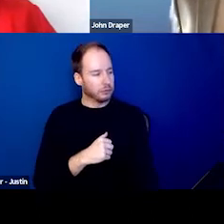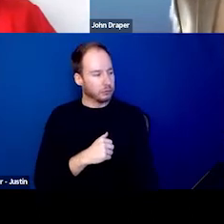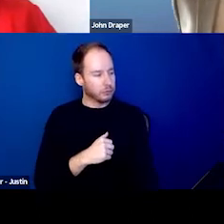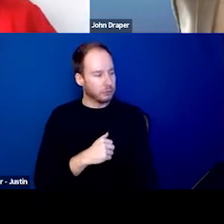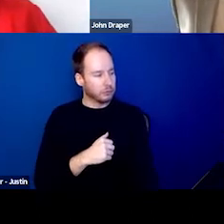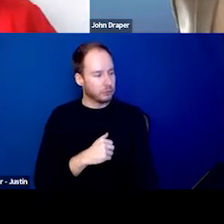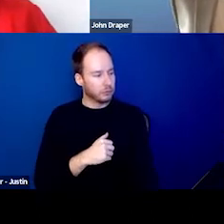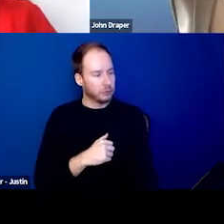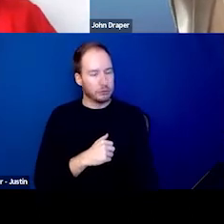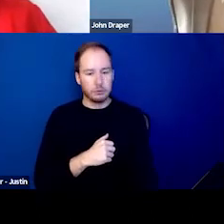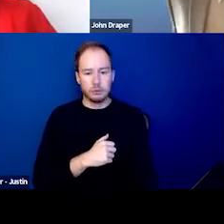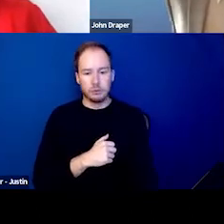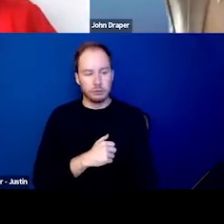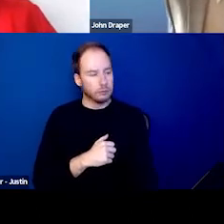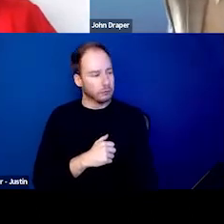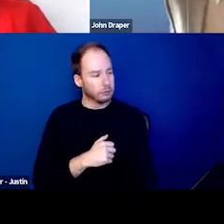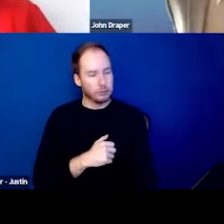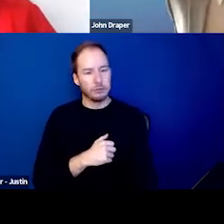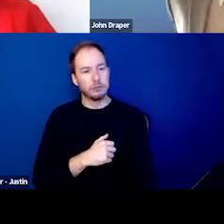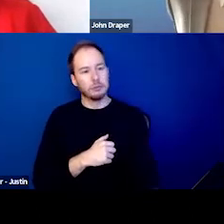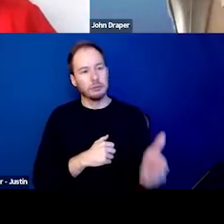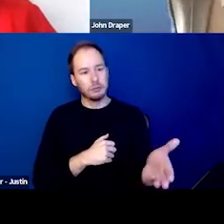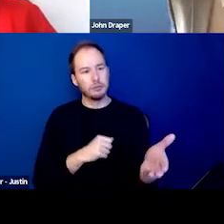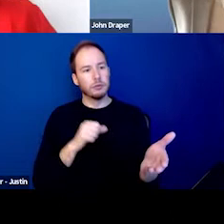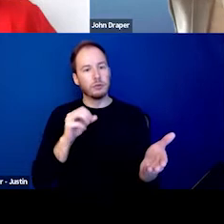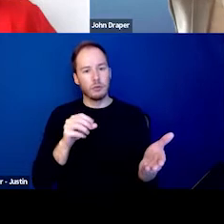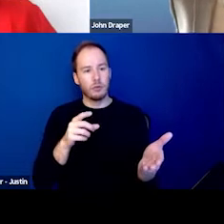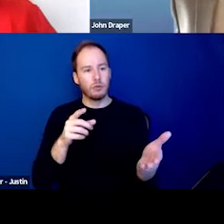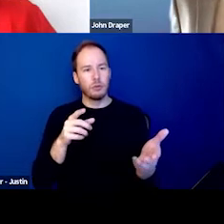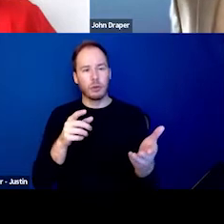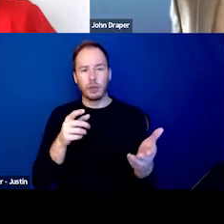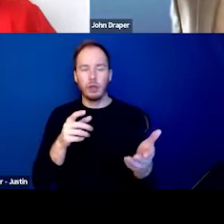So where's Lifeline in 911? And let's talk a little bit about that.